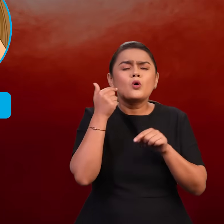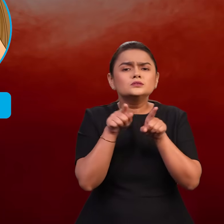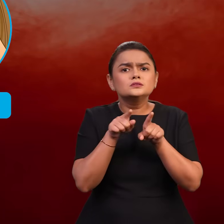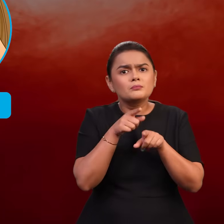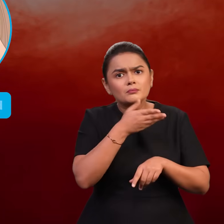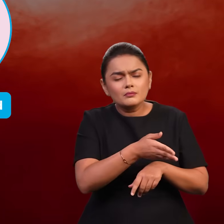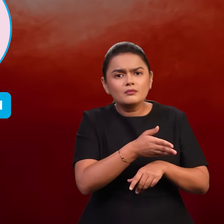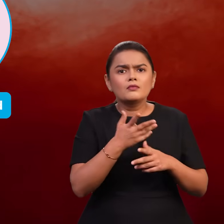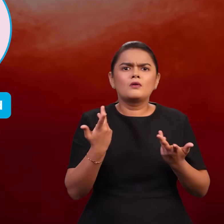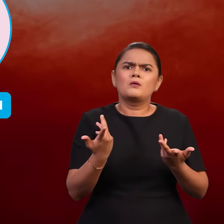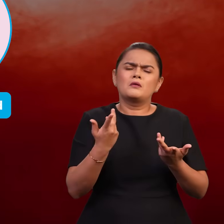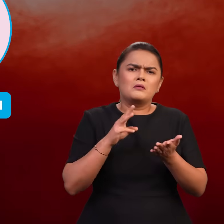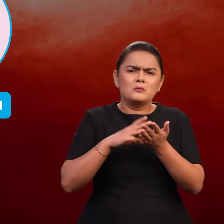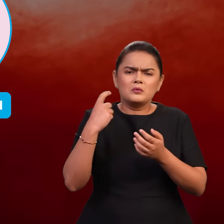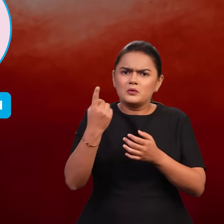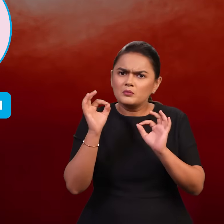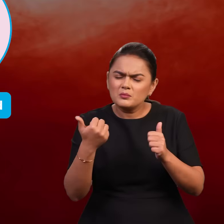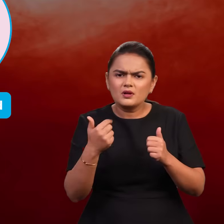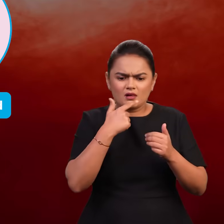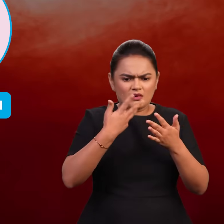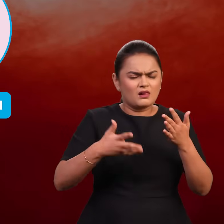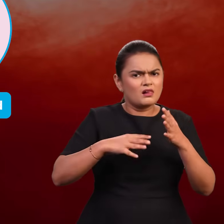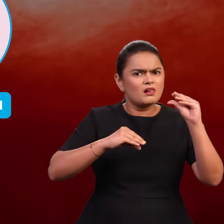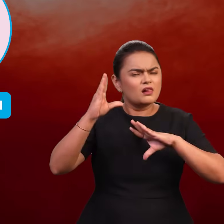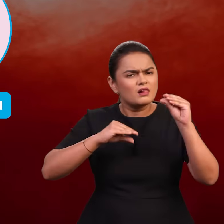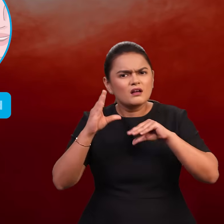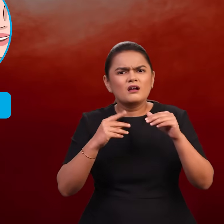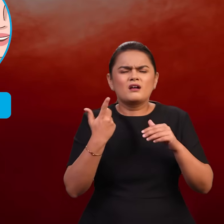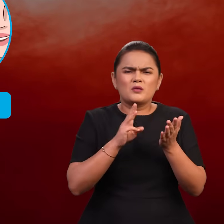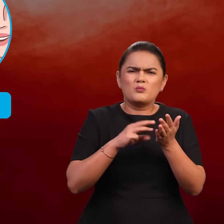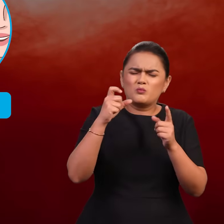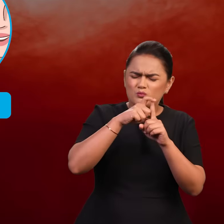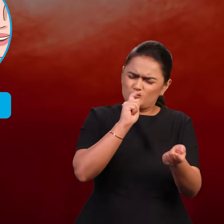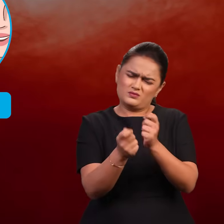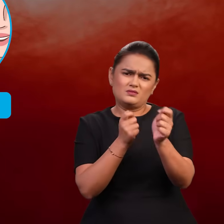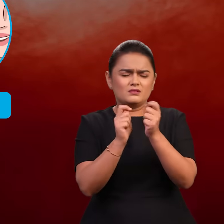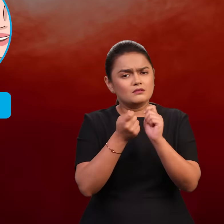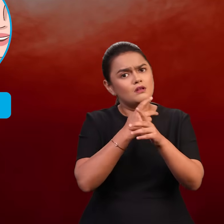menstrual irregularities, bleeding irregularity mood swings, etc